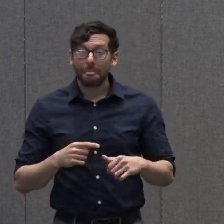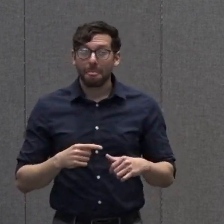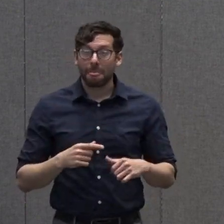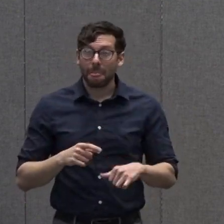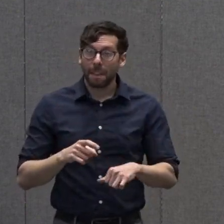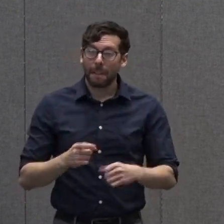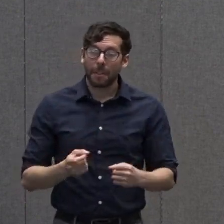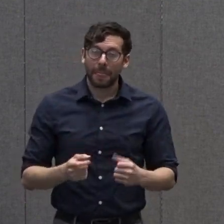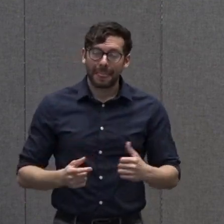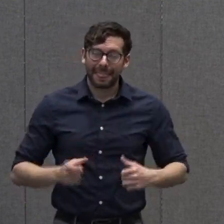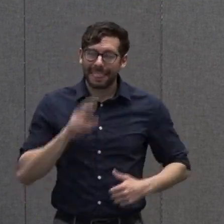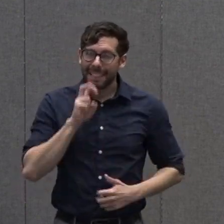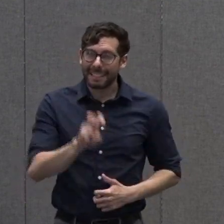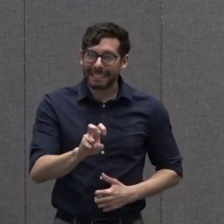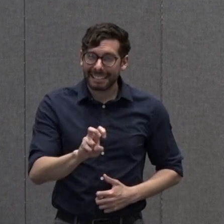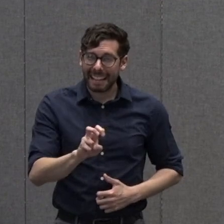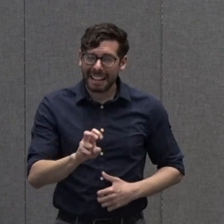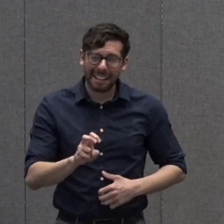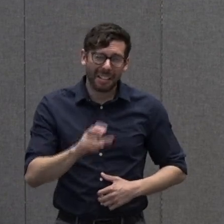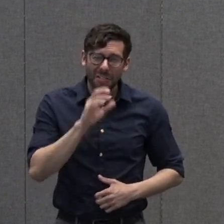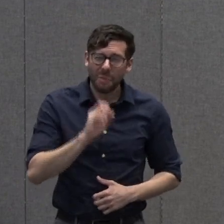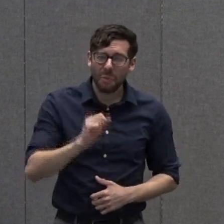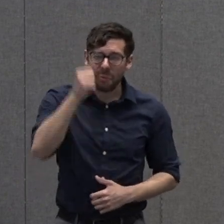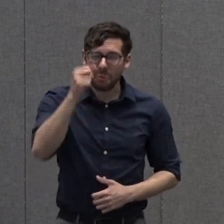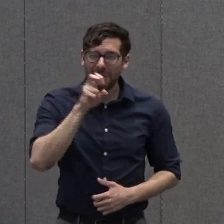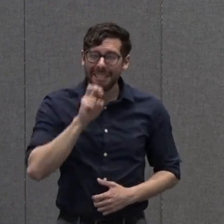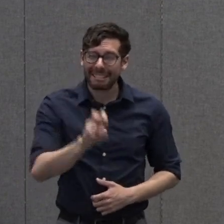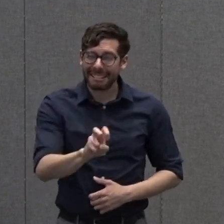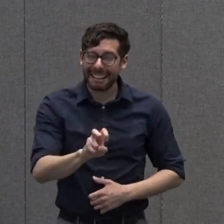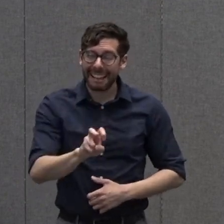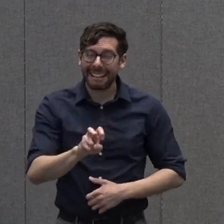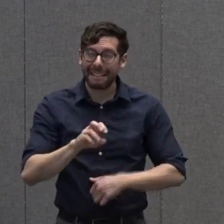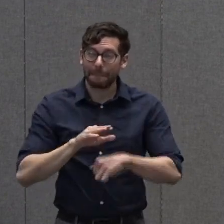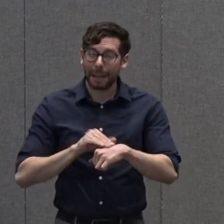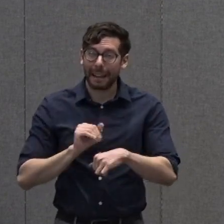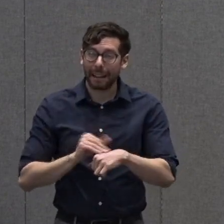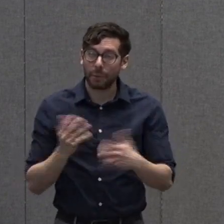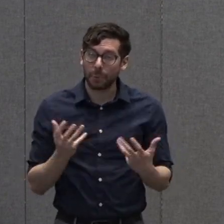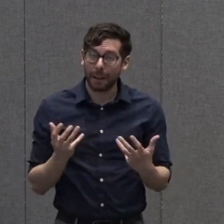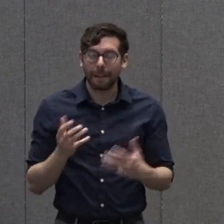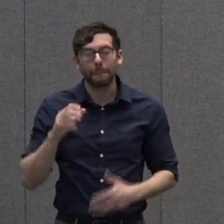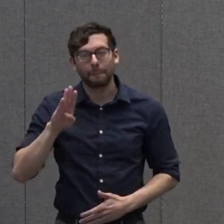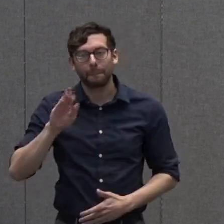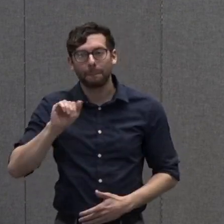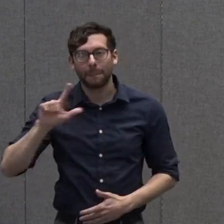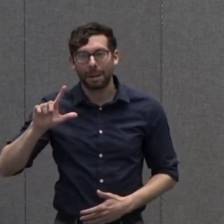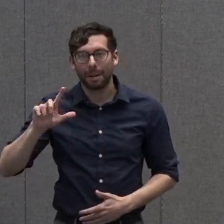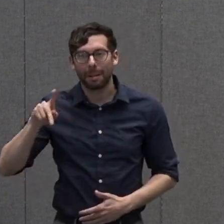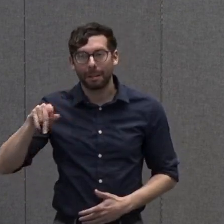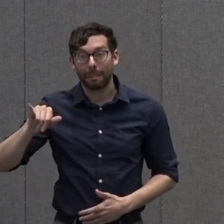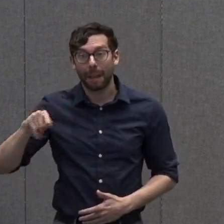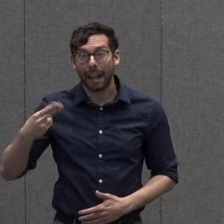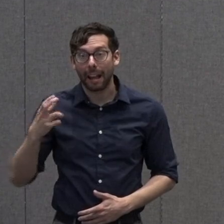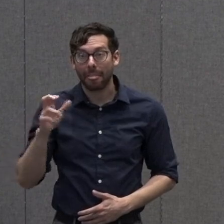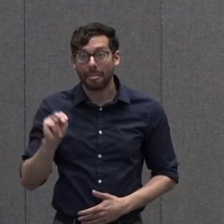Oh my goodness, so you really have to take care of them, keep them clean, keep them well-fed, make sure that you're seeing to their needs